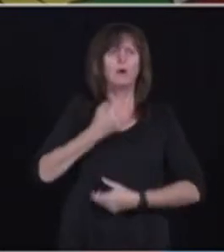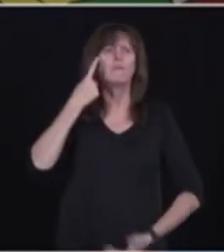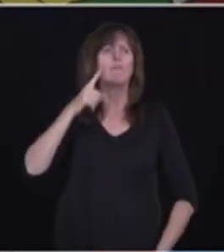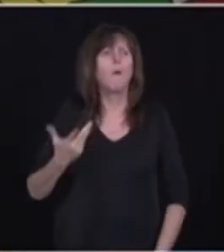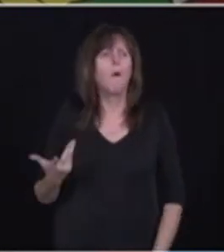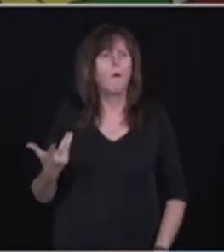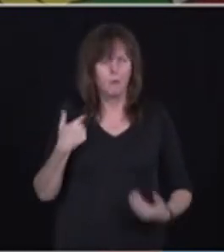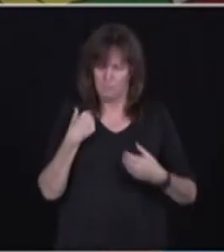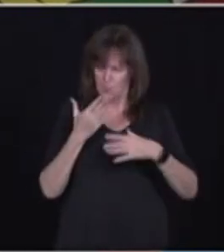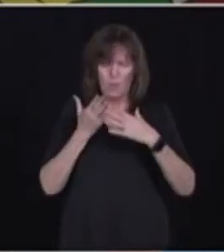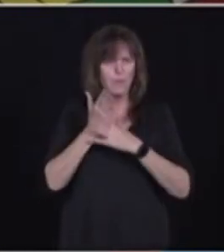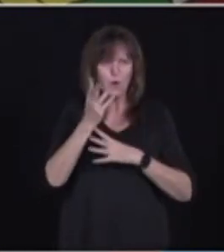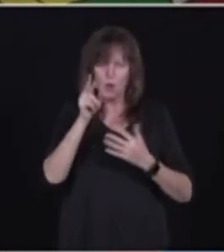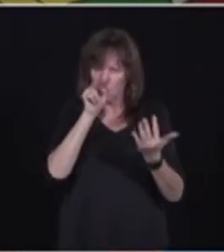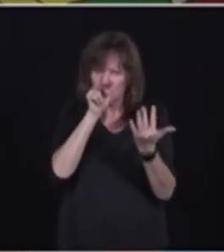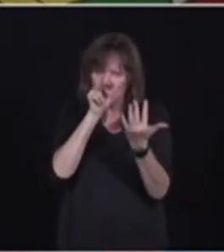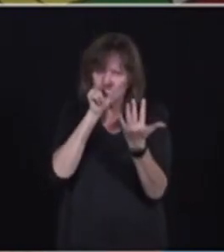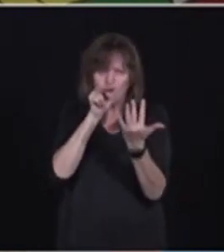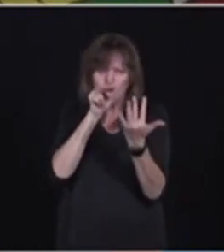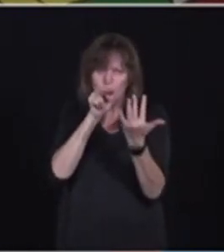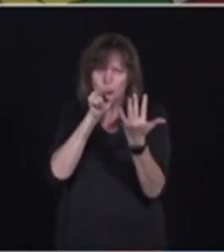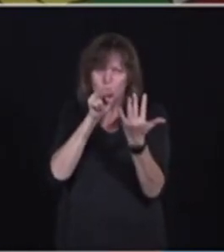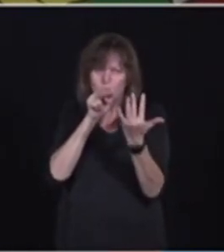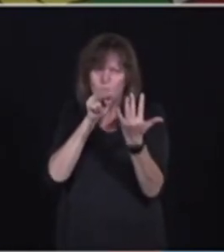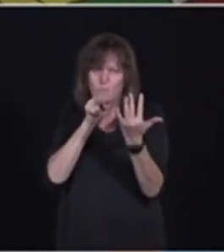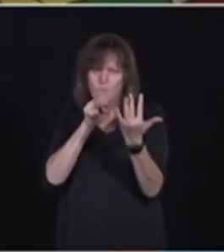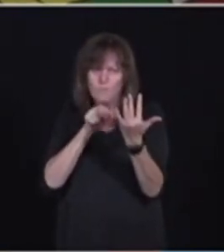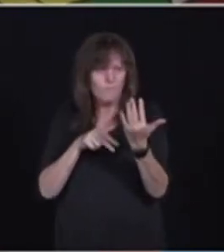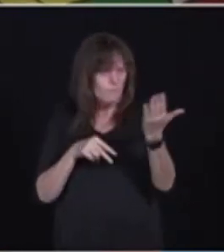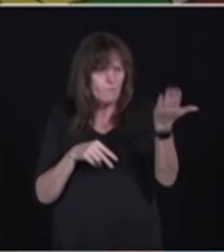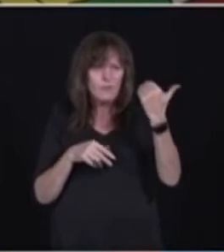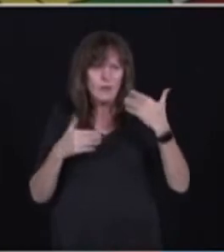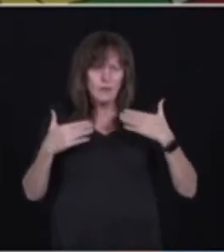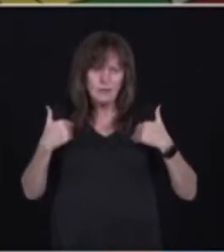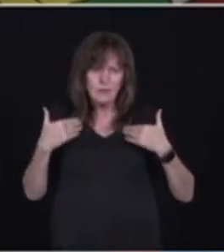the government that we need holding ever unaccountable, that's the reason I got elected